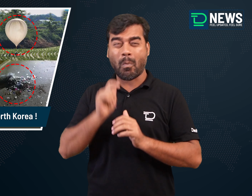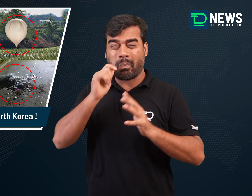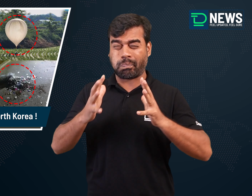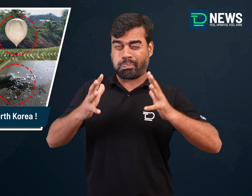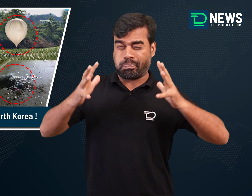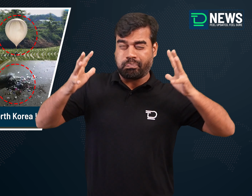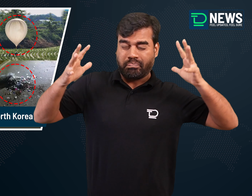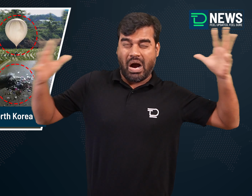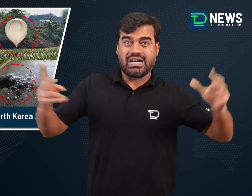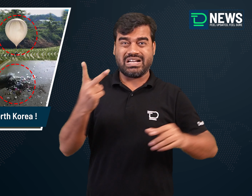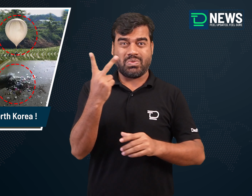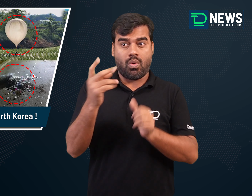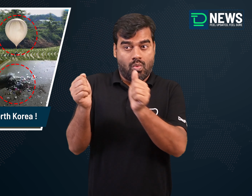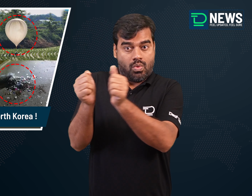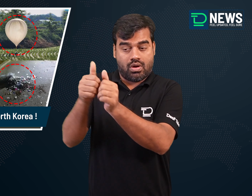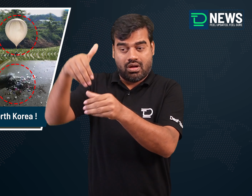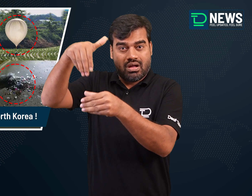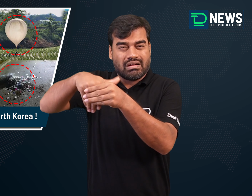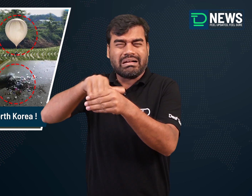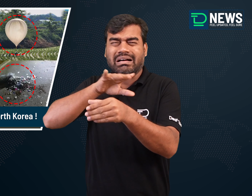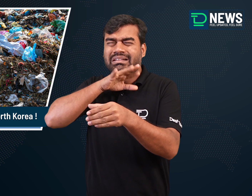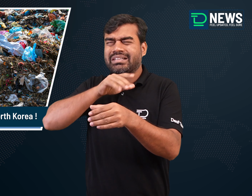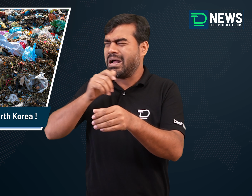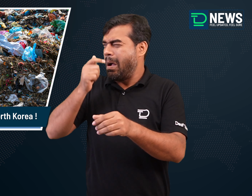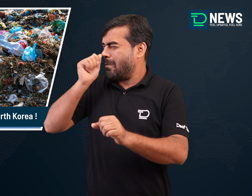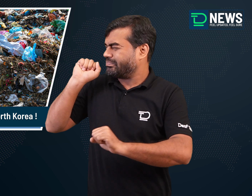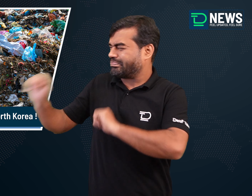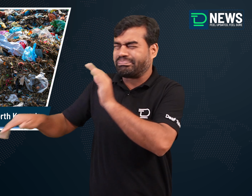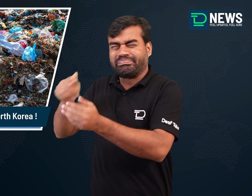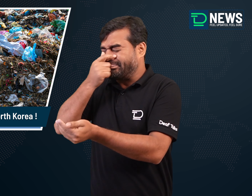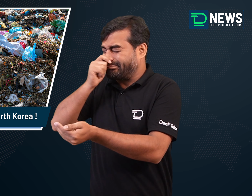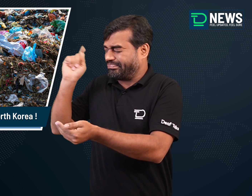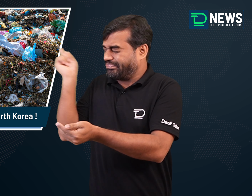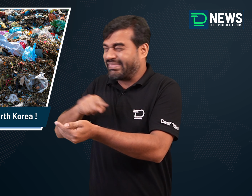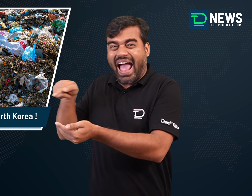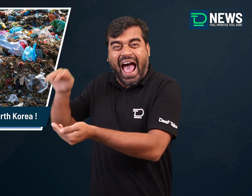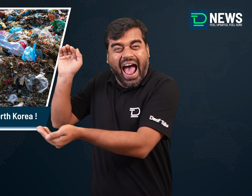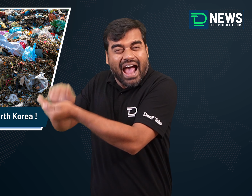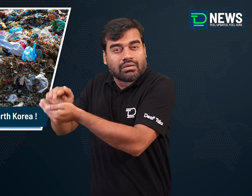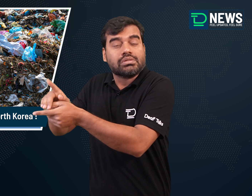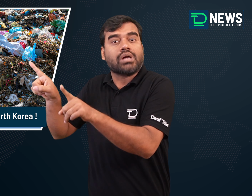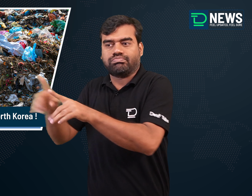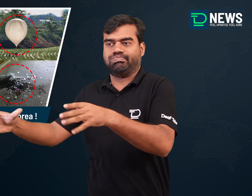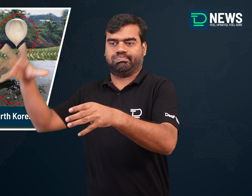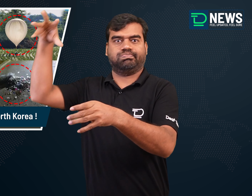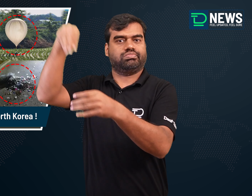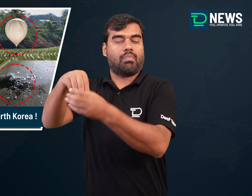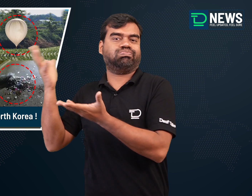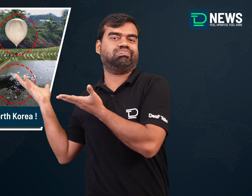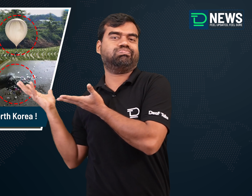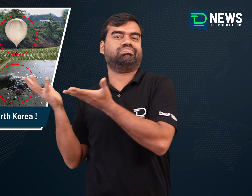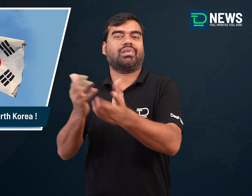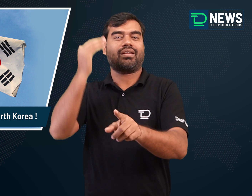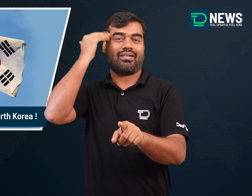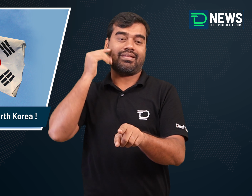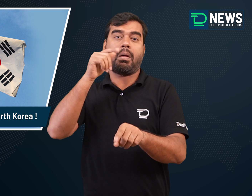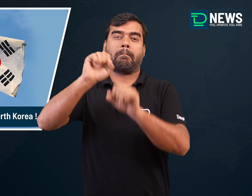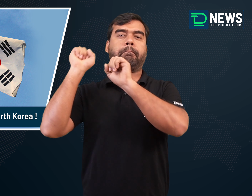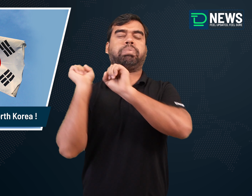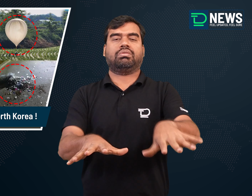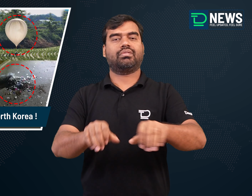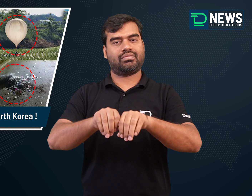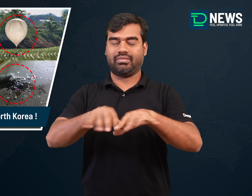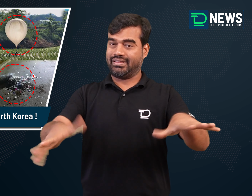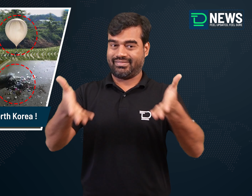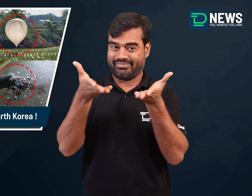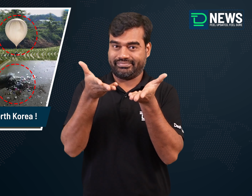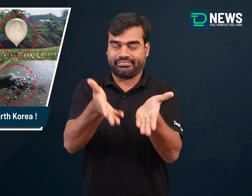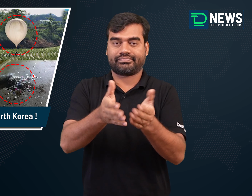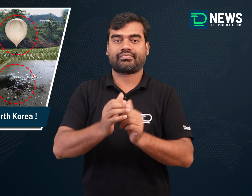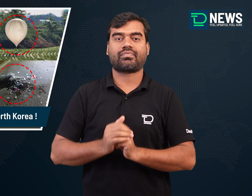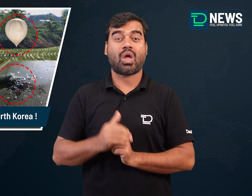Moreover, two balloons have been joined together and sent with garbage.